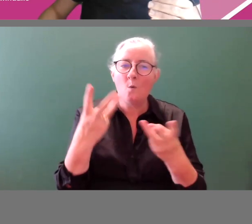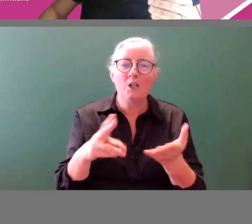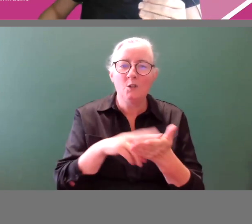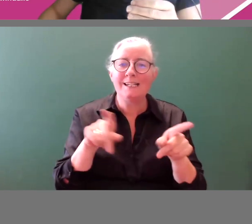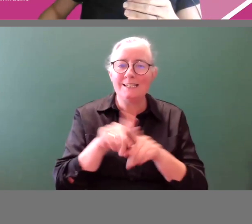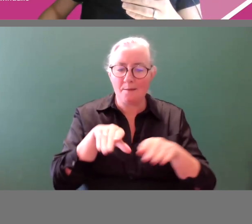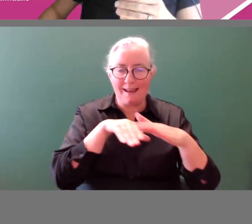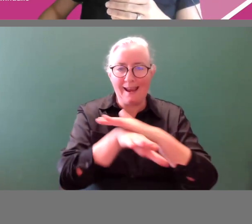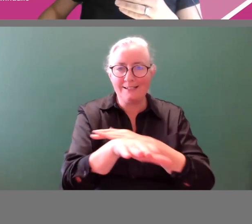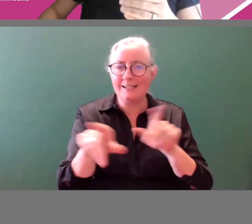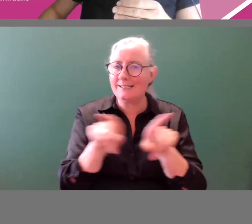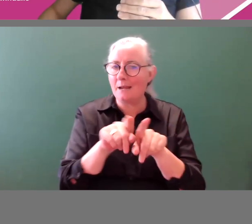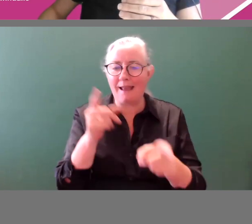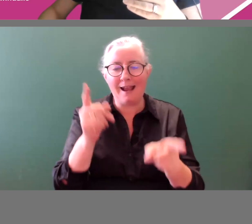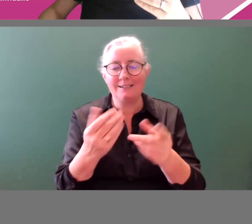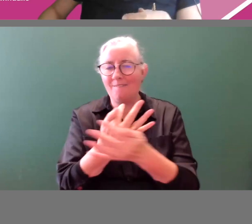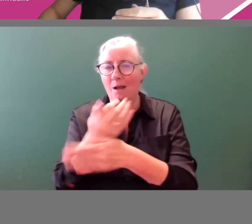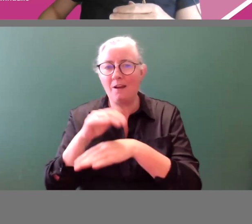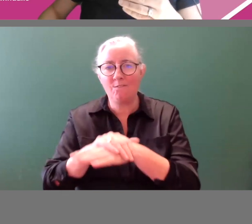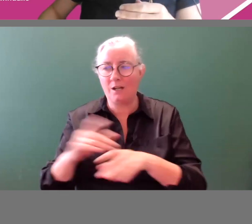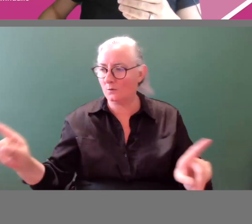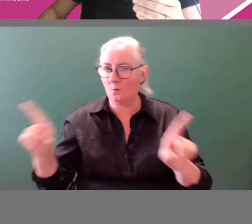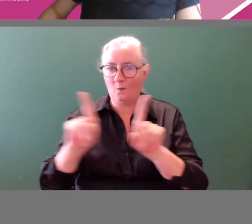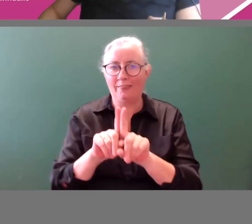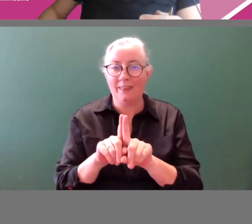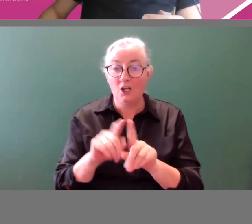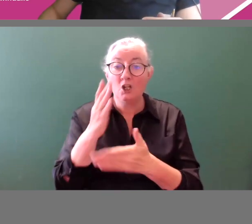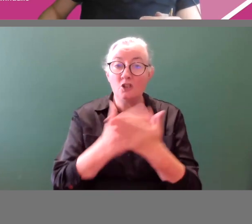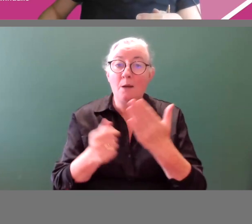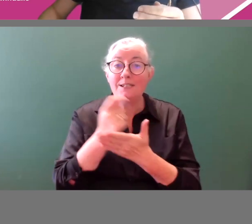family and friends when they enter a building. Sometimes children with physical disabilities are